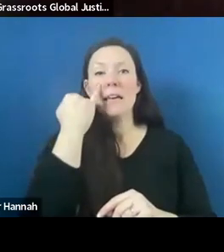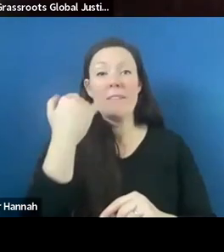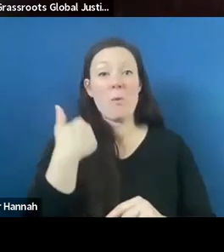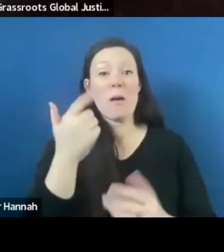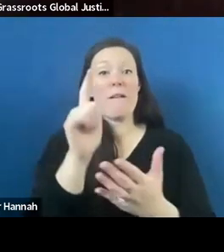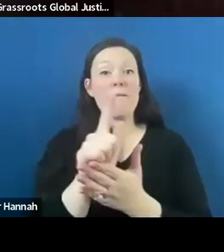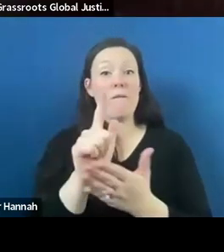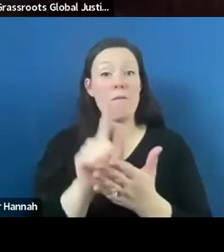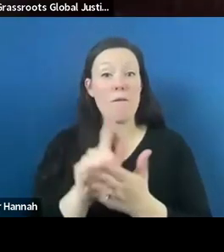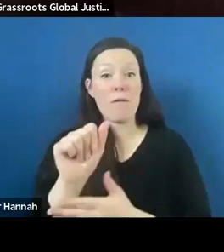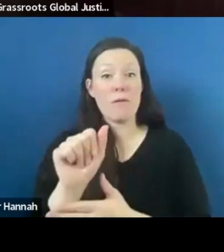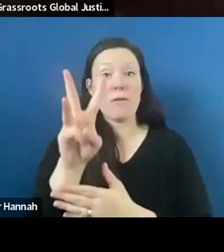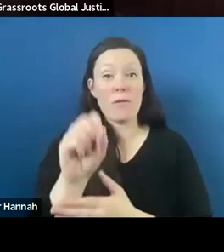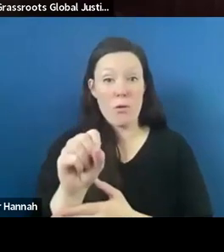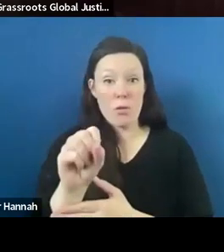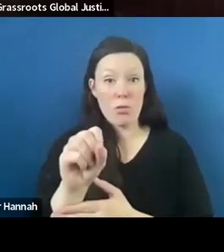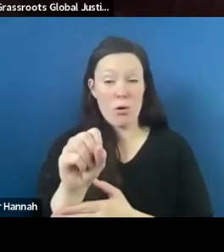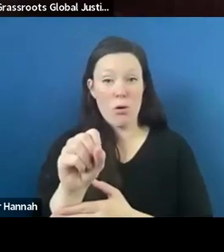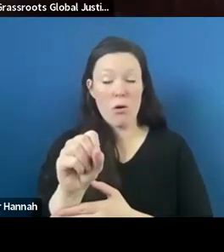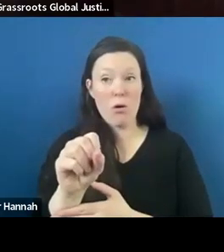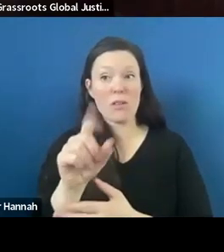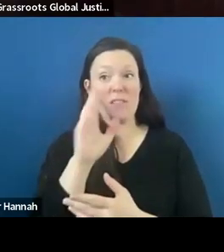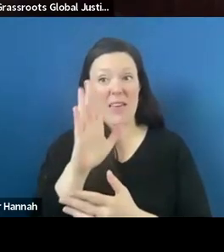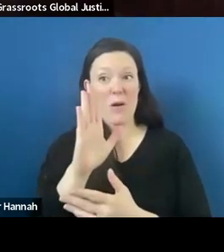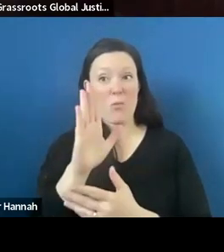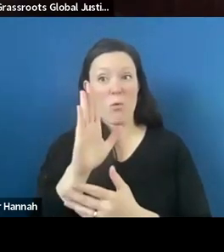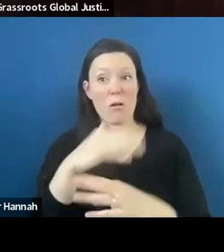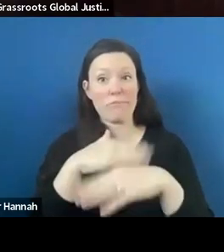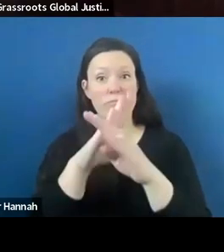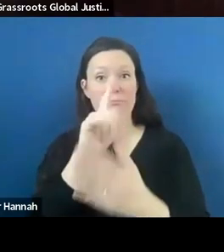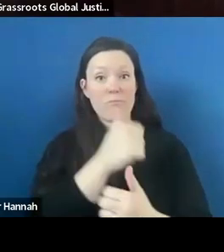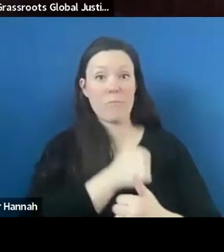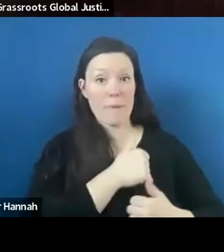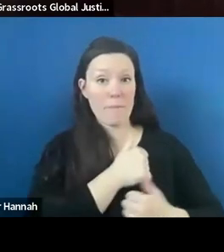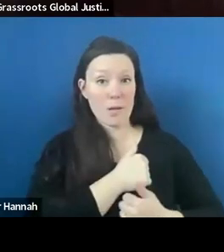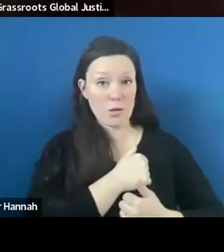binding the military, similar to laws, you know, that bind